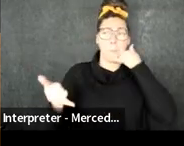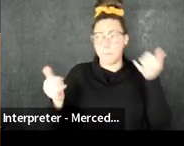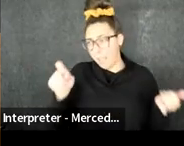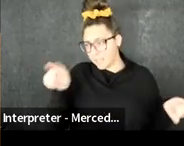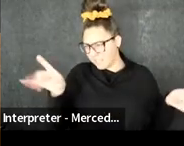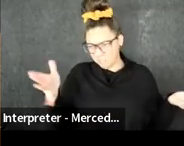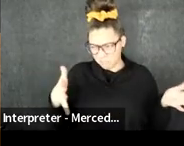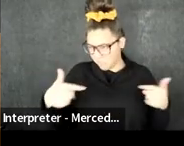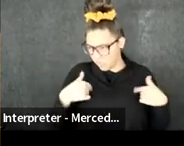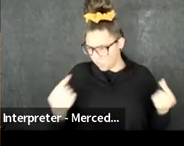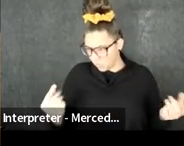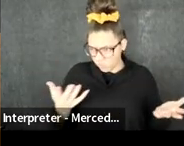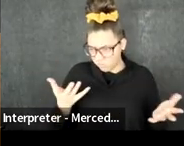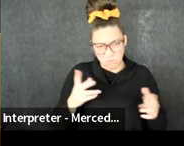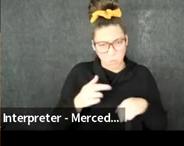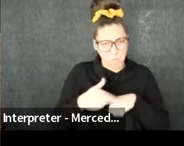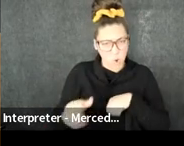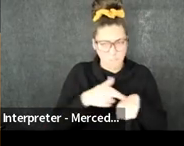what the appropriate referral would be